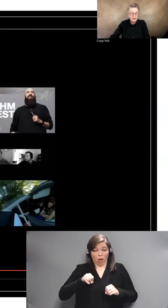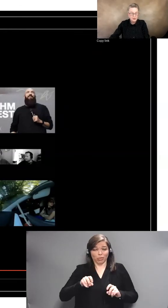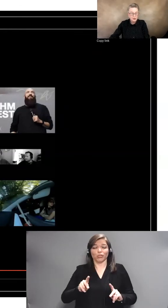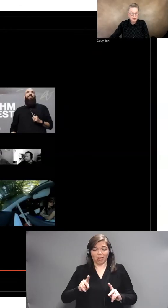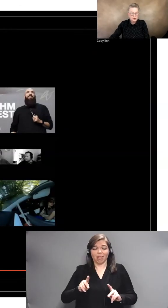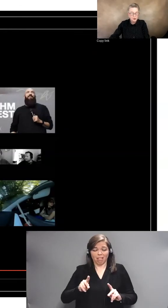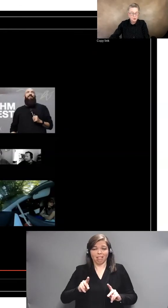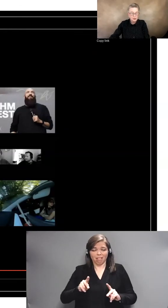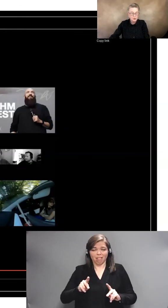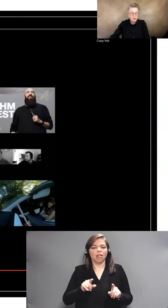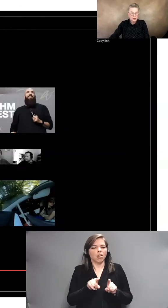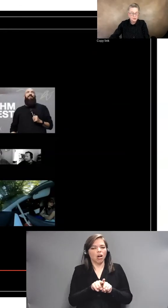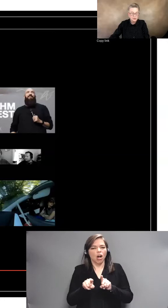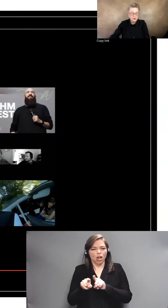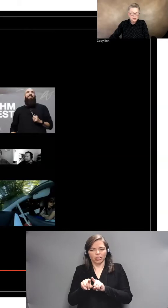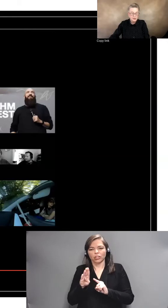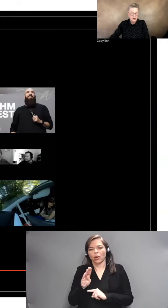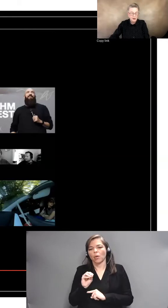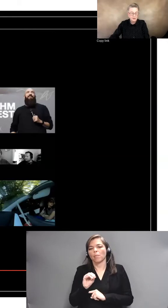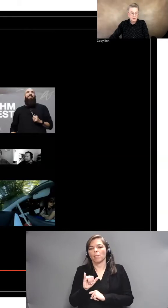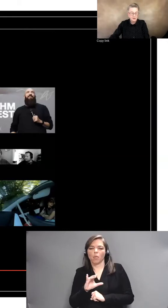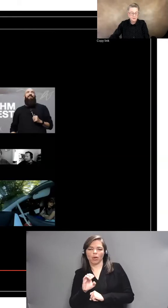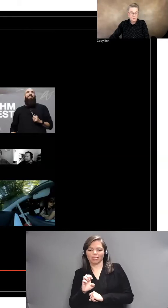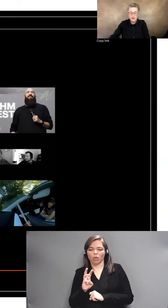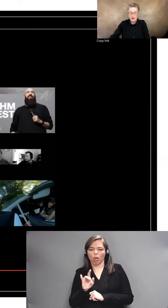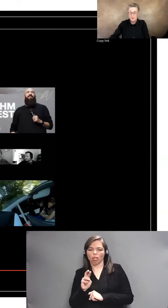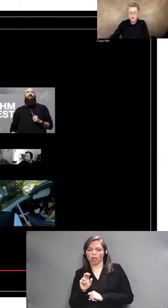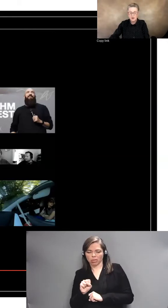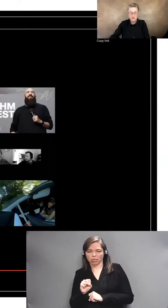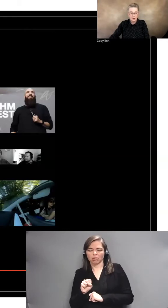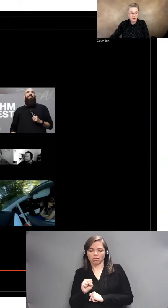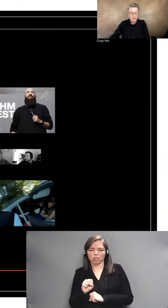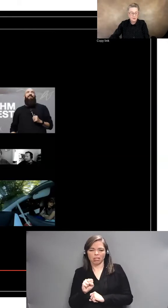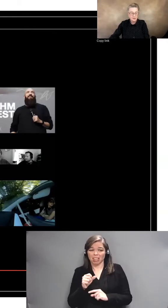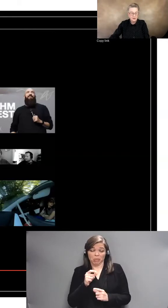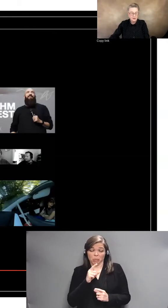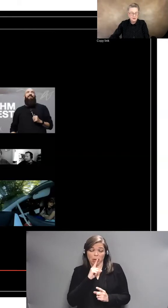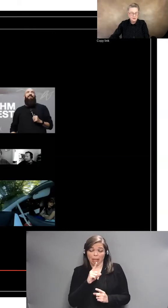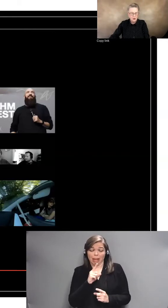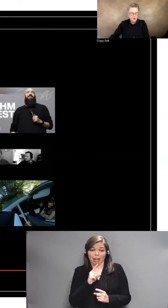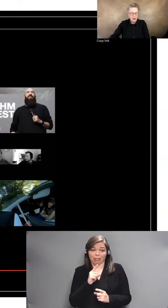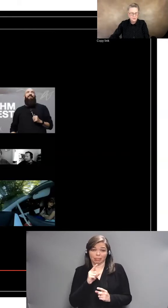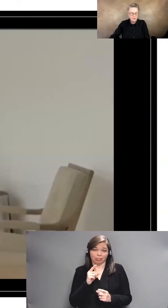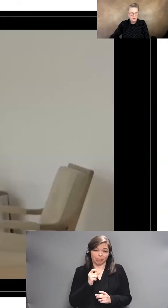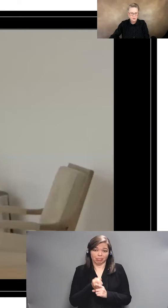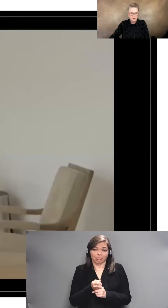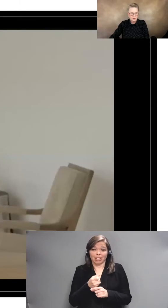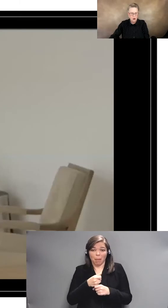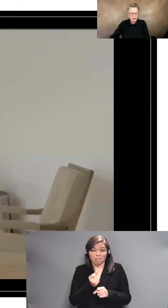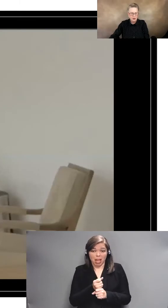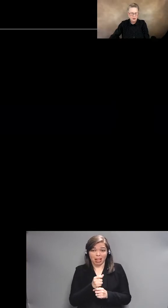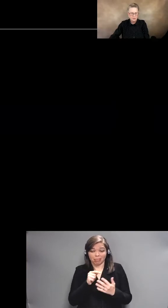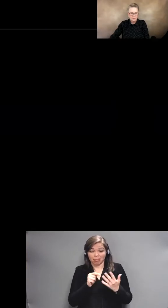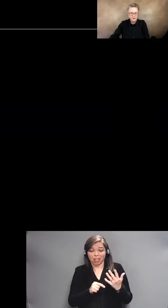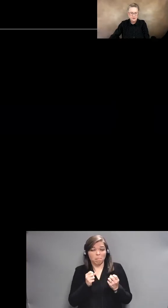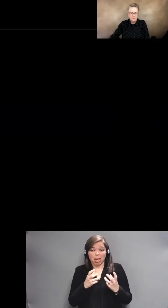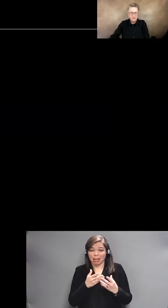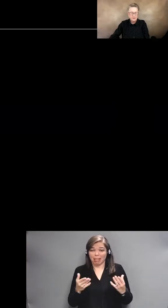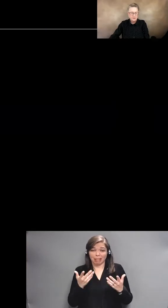it was also Boyce Williams, that made all that happen, so I'm gonna cruise along here